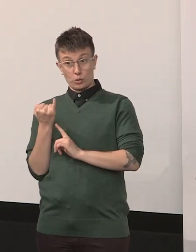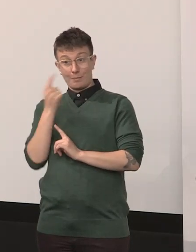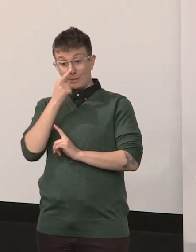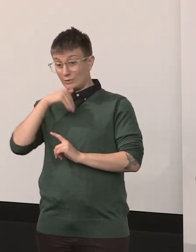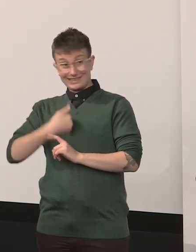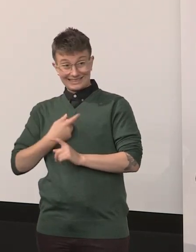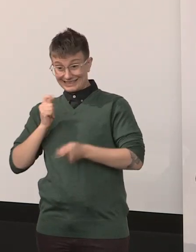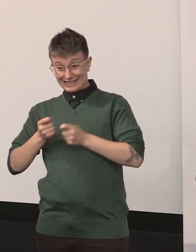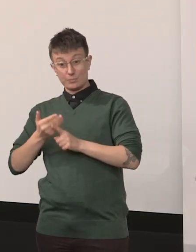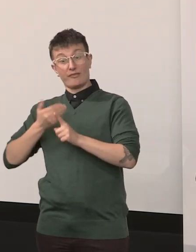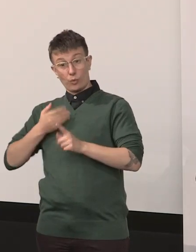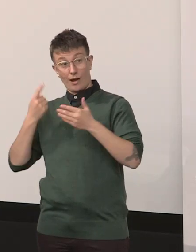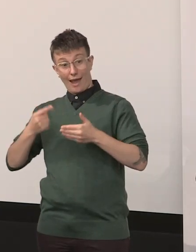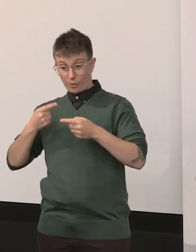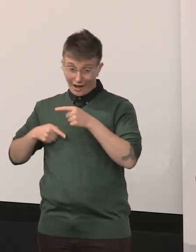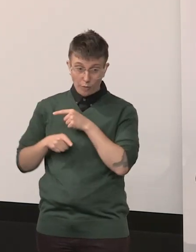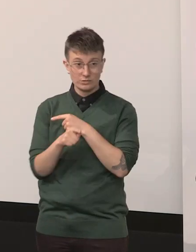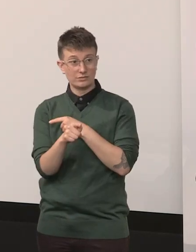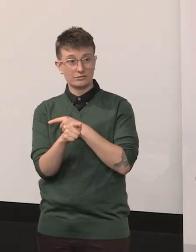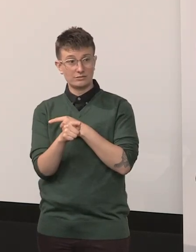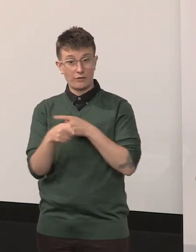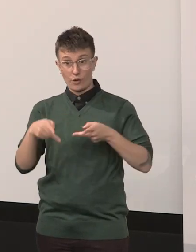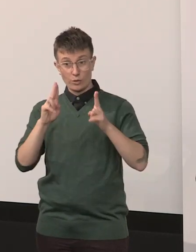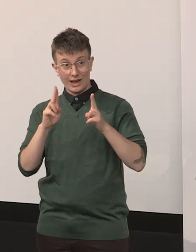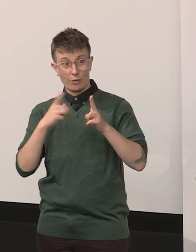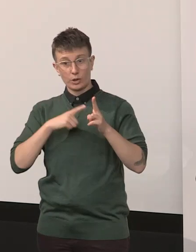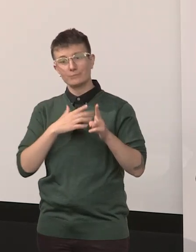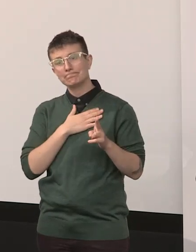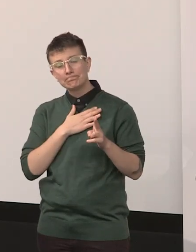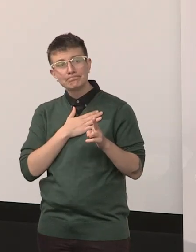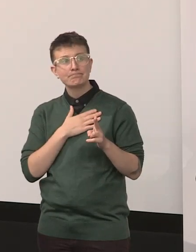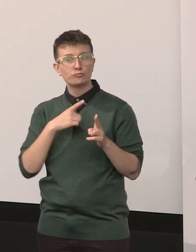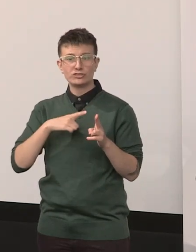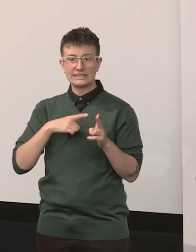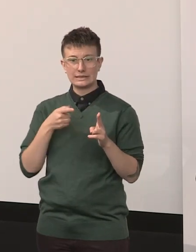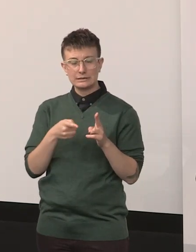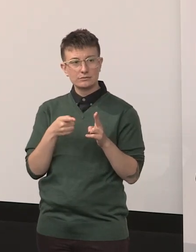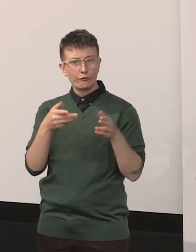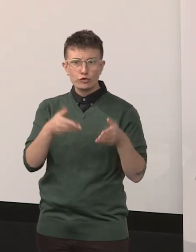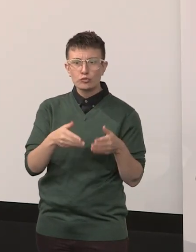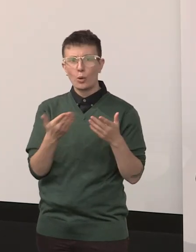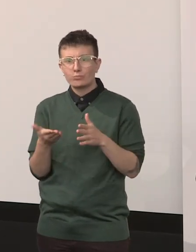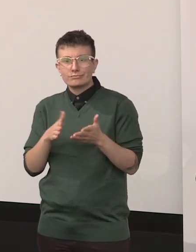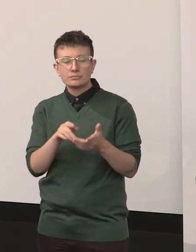database. Before the 7 June, we can't say they were required to have a test before leaving on compassionate grounds?